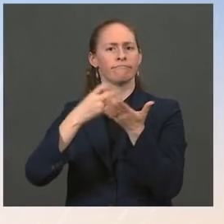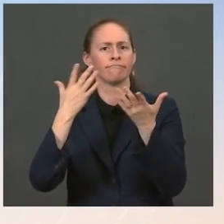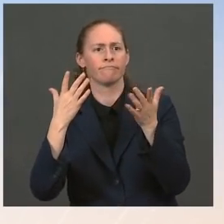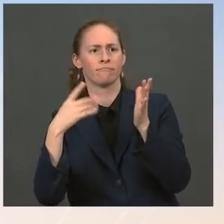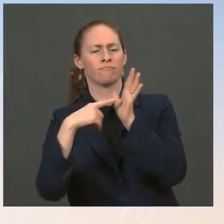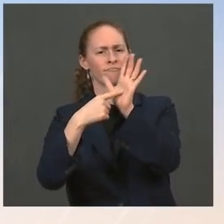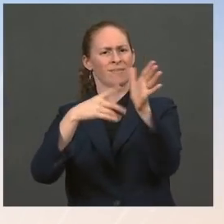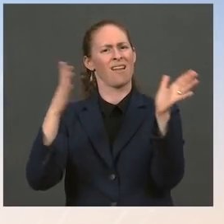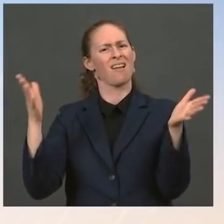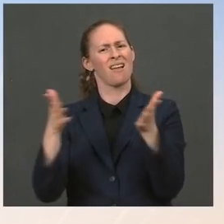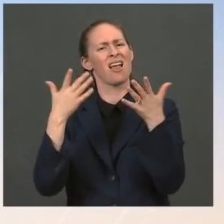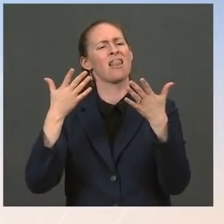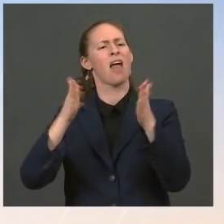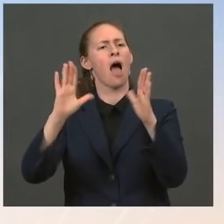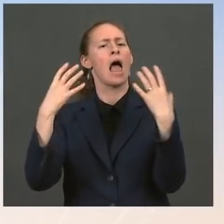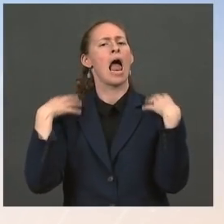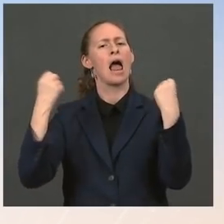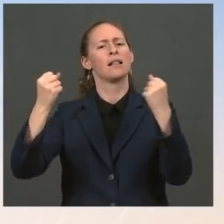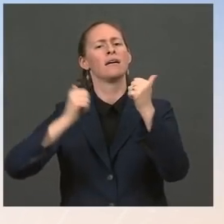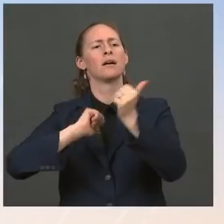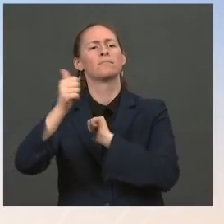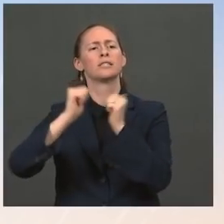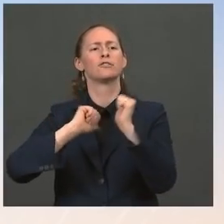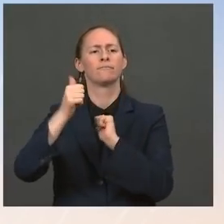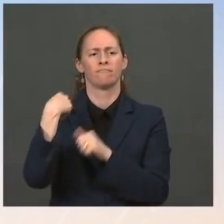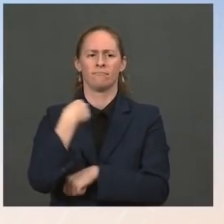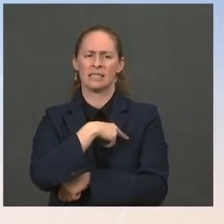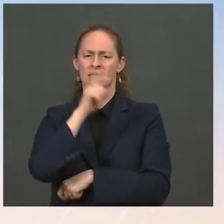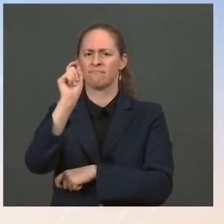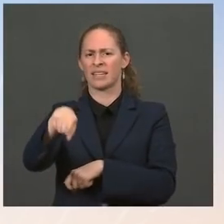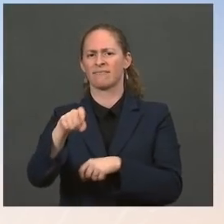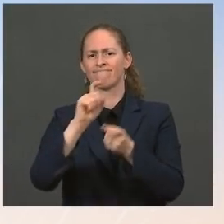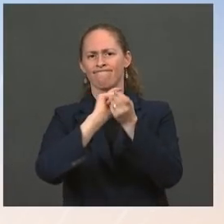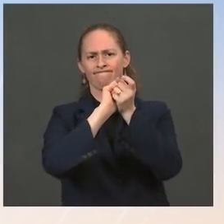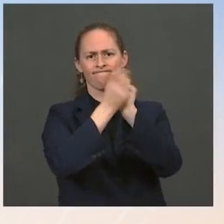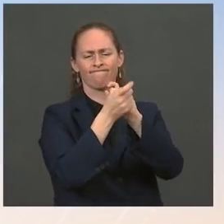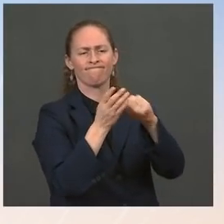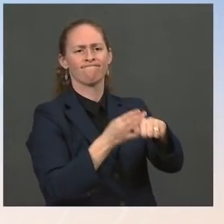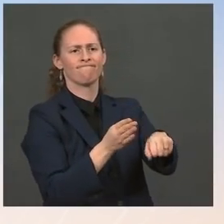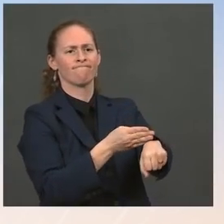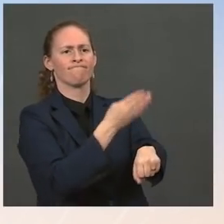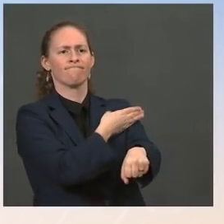So, yes, more needs to be done, reform should happen. We also need to do more on privacy and antitrust.